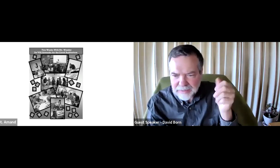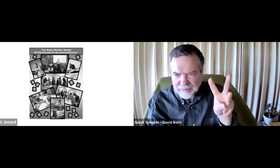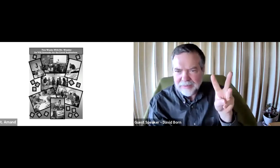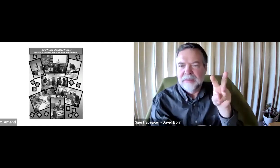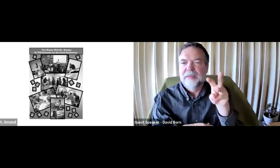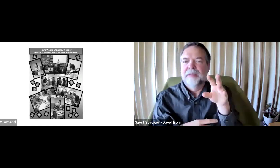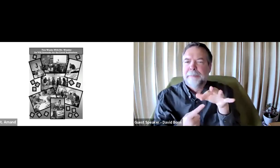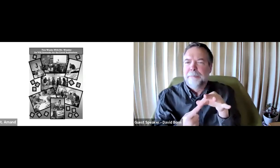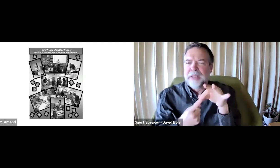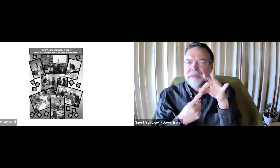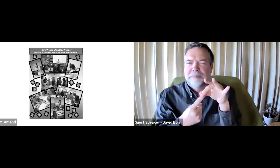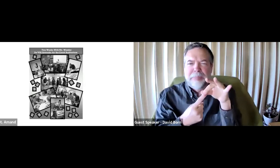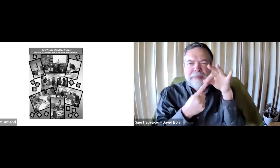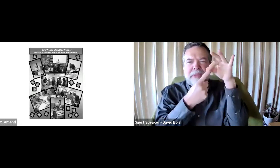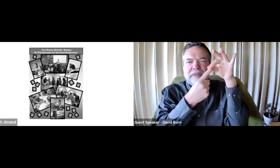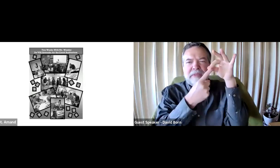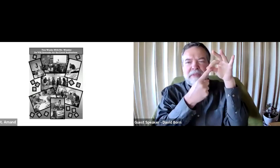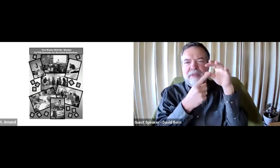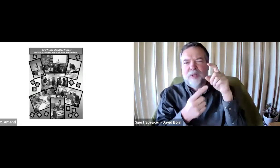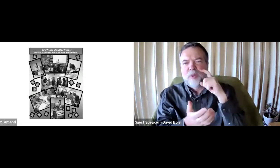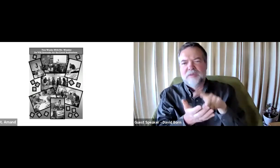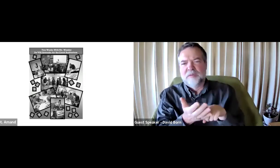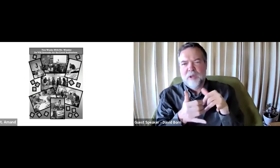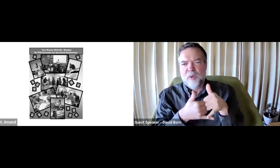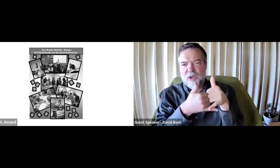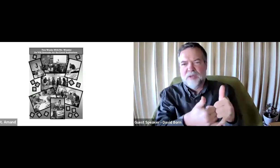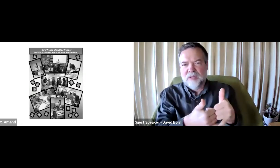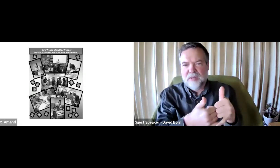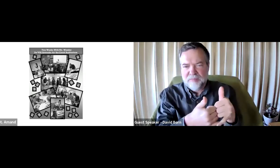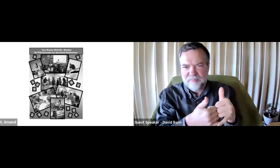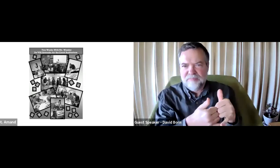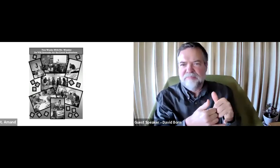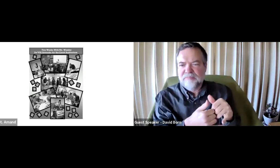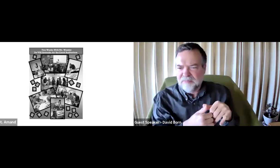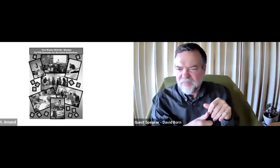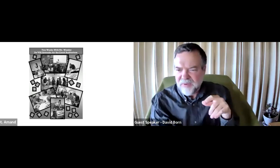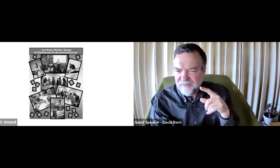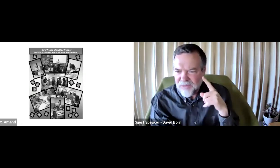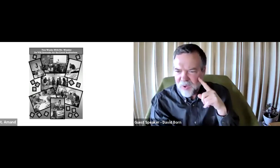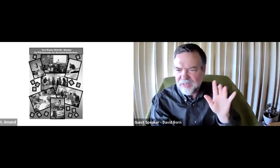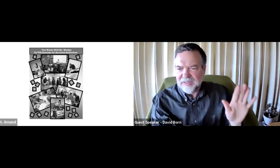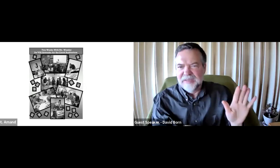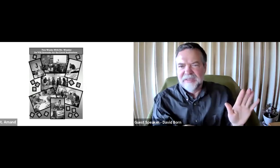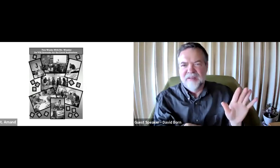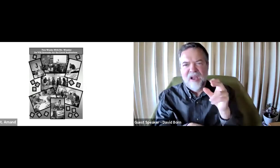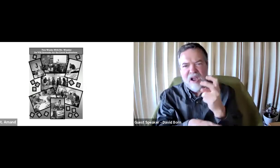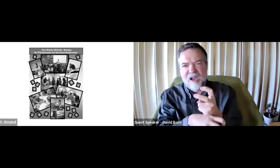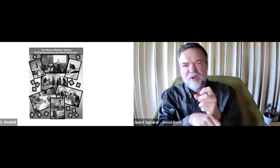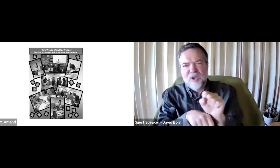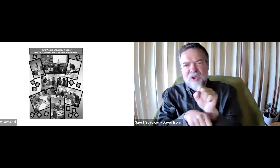probably 2012, was that? I think that's when it was. He was recognized with a special award and inducted